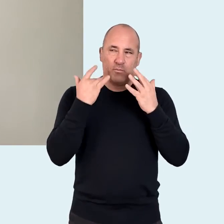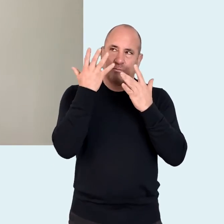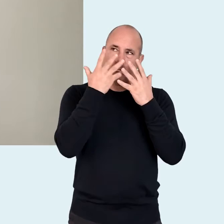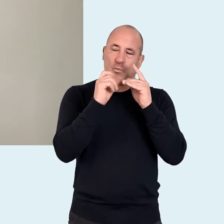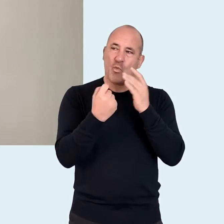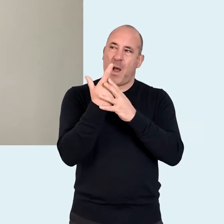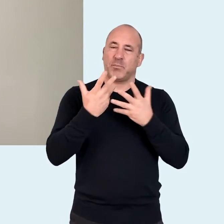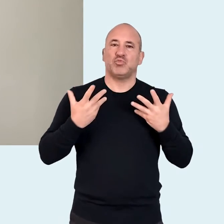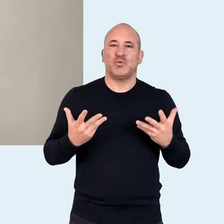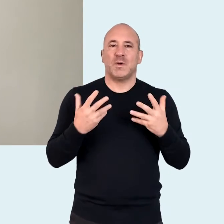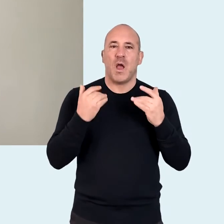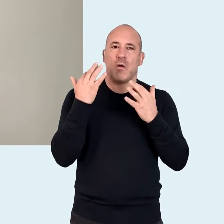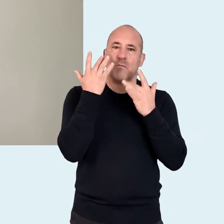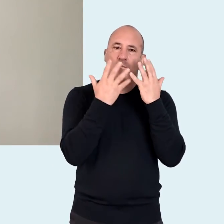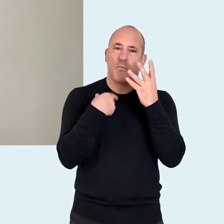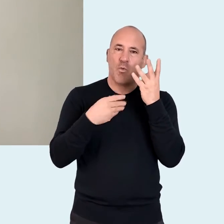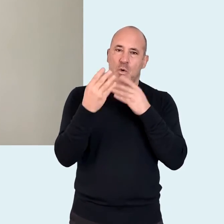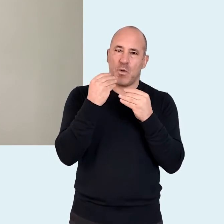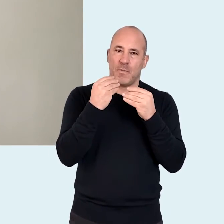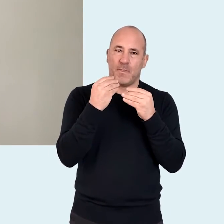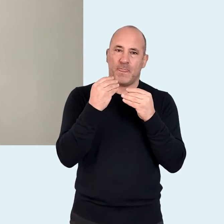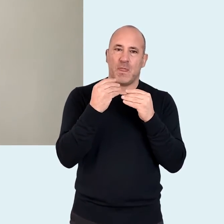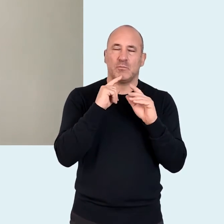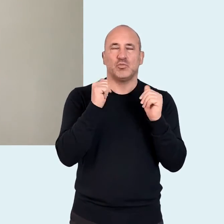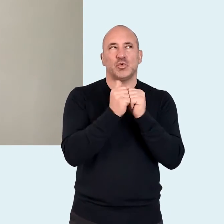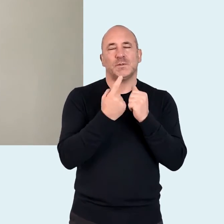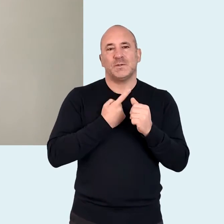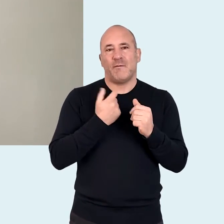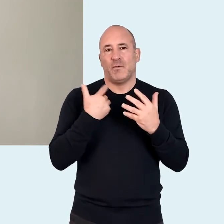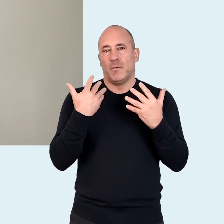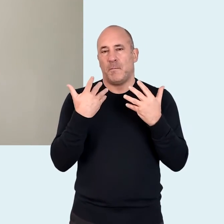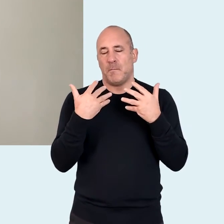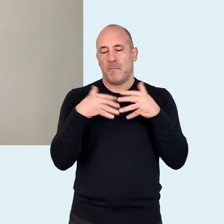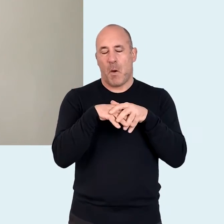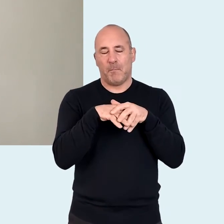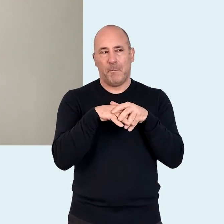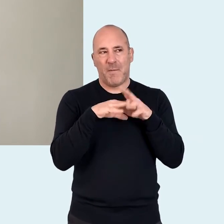the day and then to do whatever works for you to help integrate what you've learned.